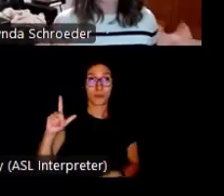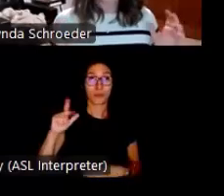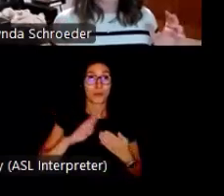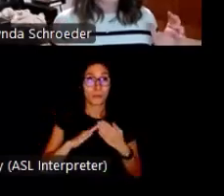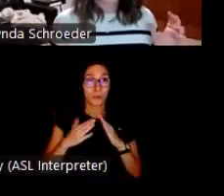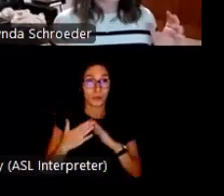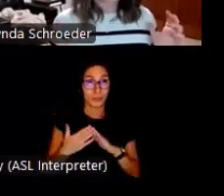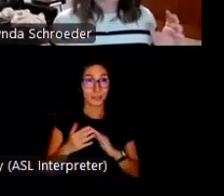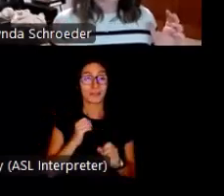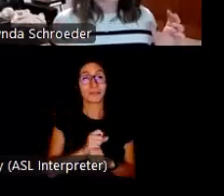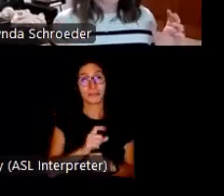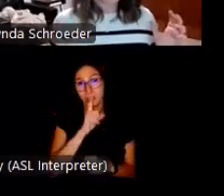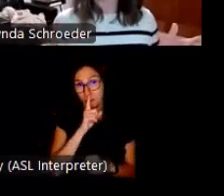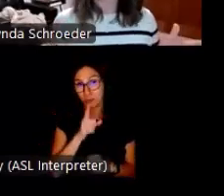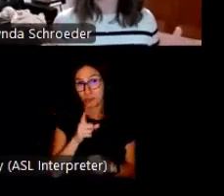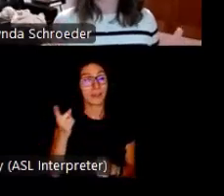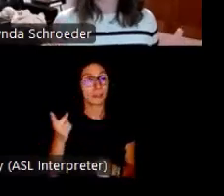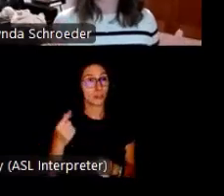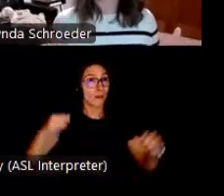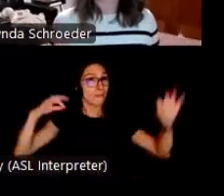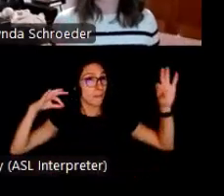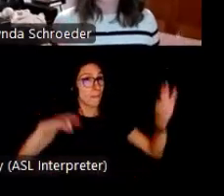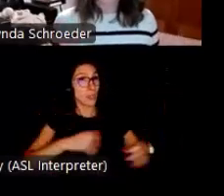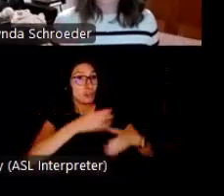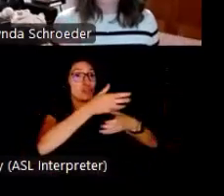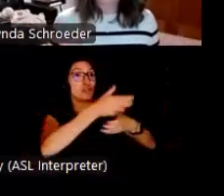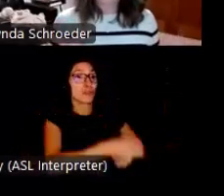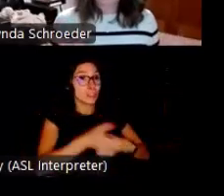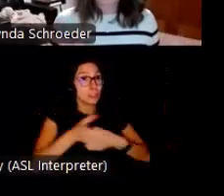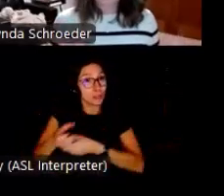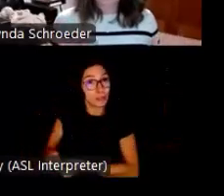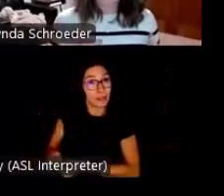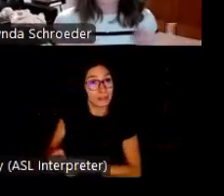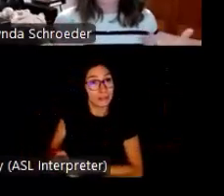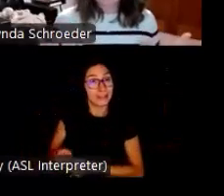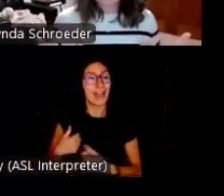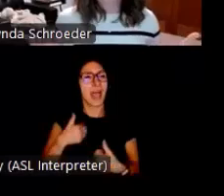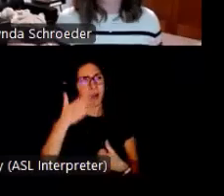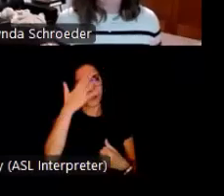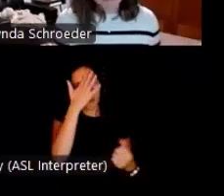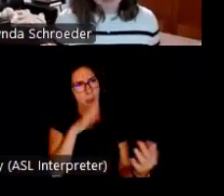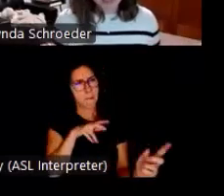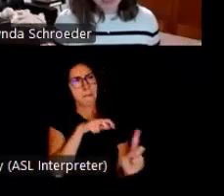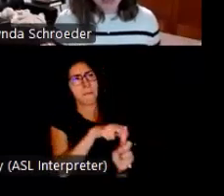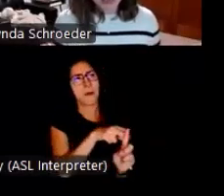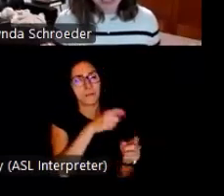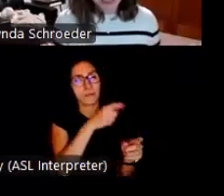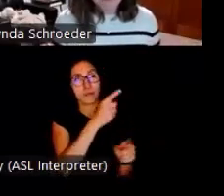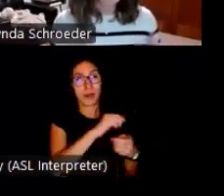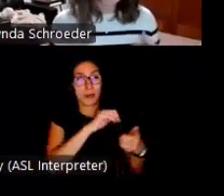and that I knew I was engaging the right partner. And I could ask Steve-- not his real name--